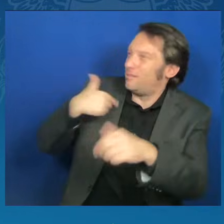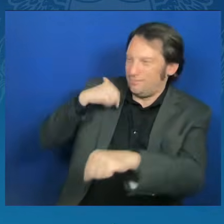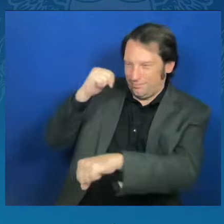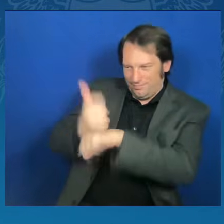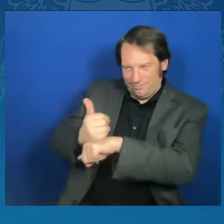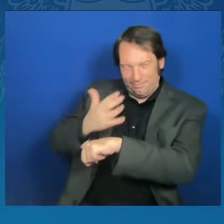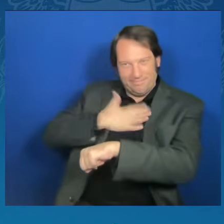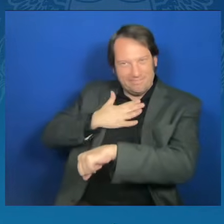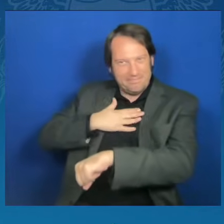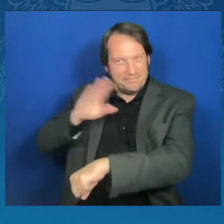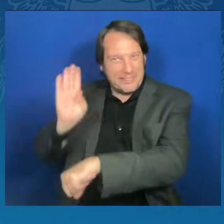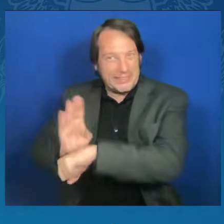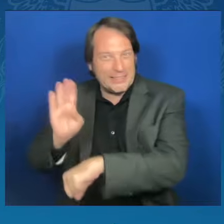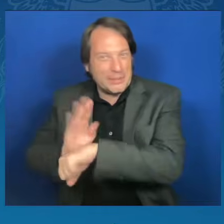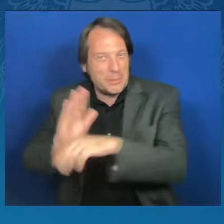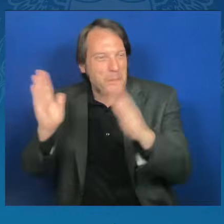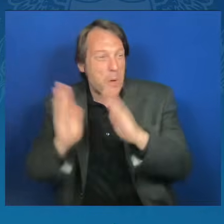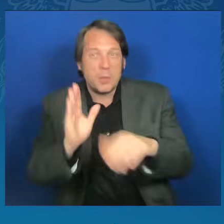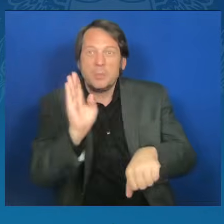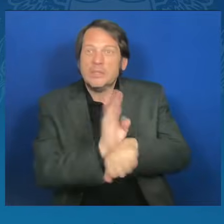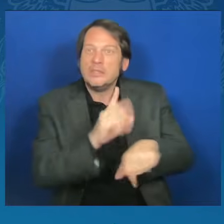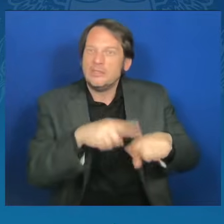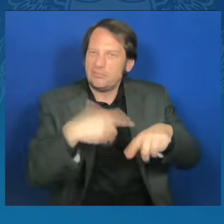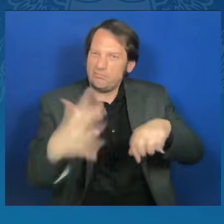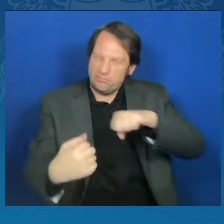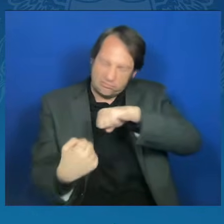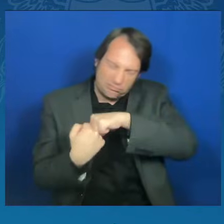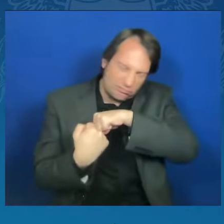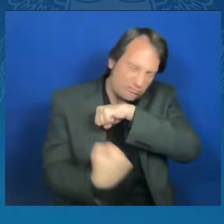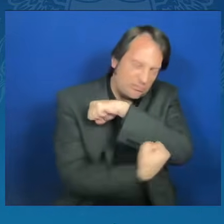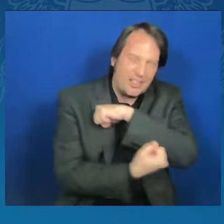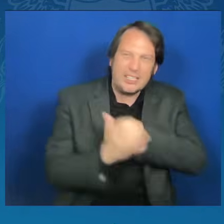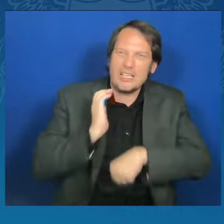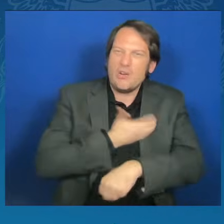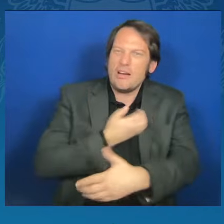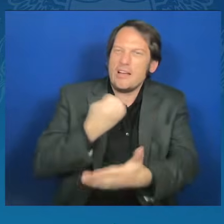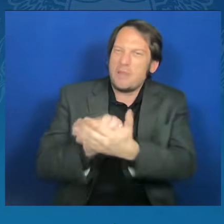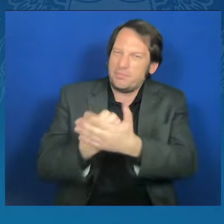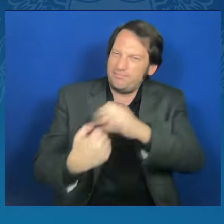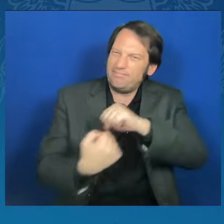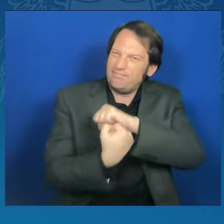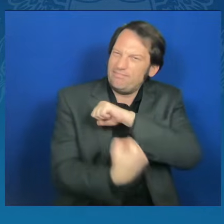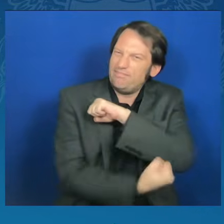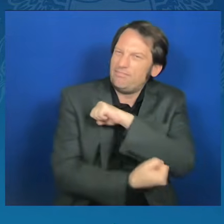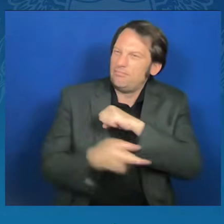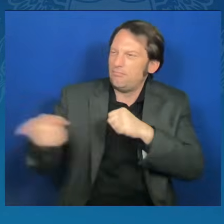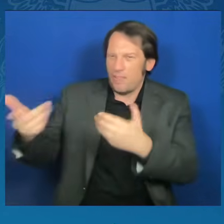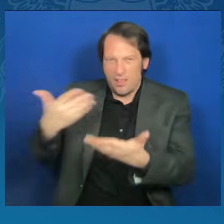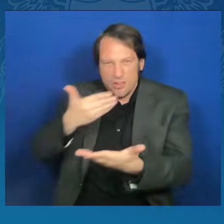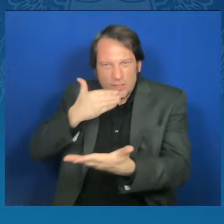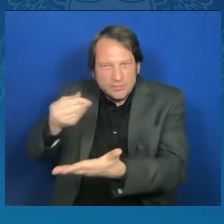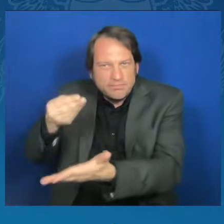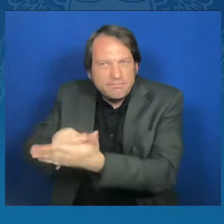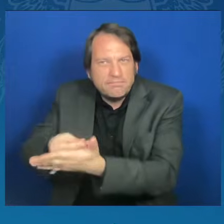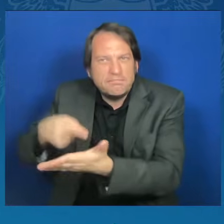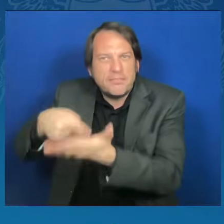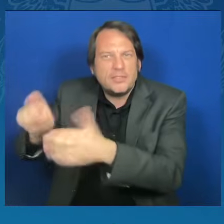they create good paying jobs, and sometimes they grow into big businesses. To start a business, though, you need money,